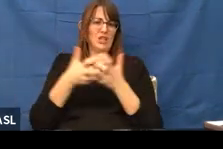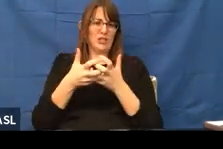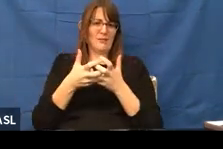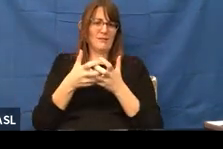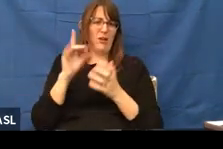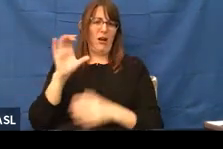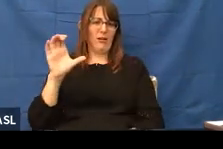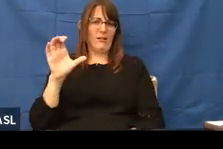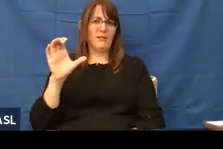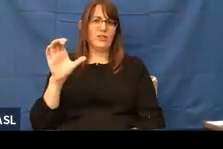Jewyl Alderson Clarke, SDCOE: That's the last